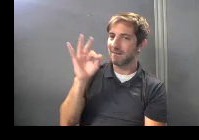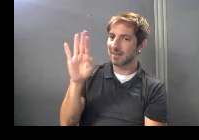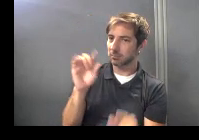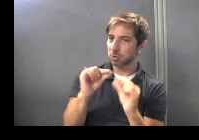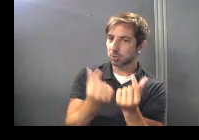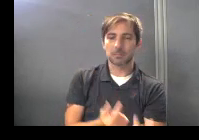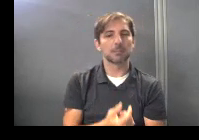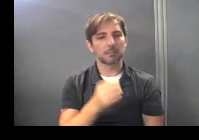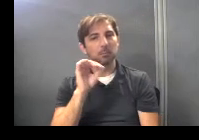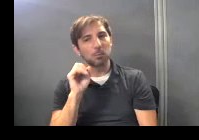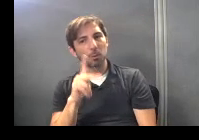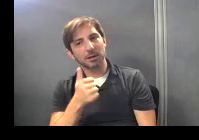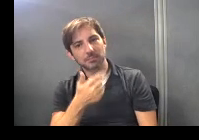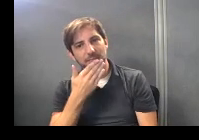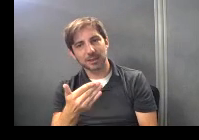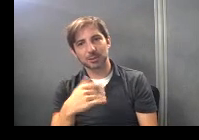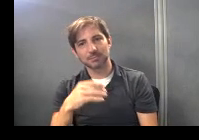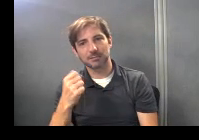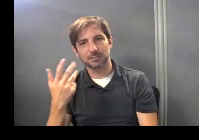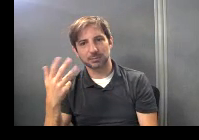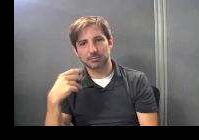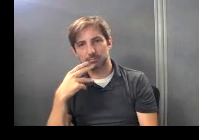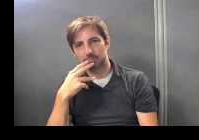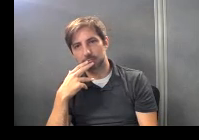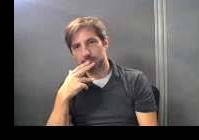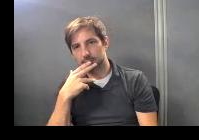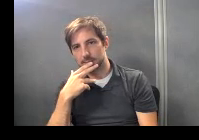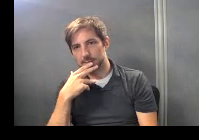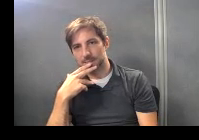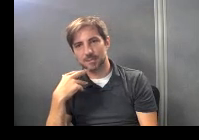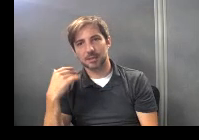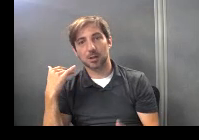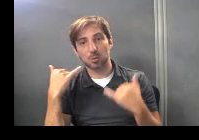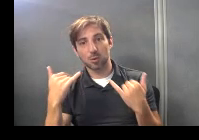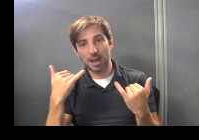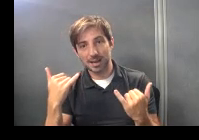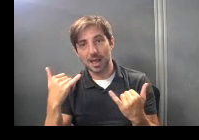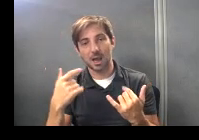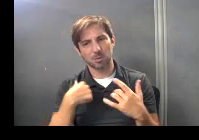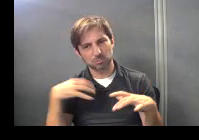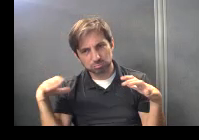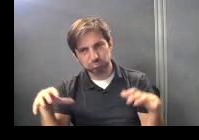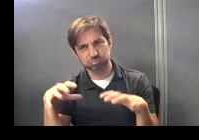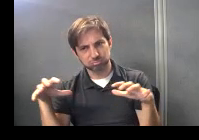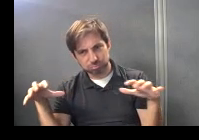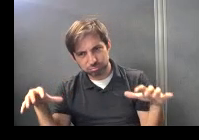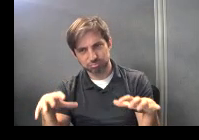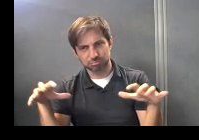I'LL POST THEM IN OUR FACEBOOK GROUP. RIGHT NOW, WE ARE DOING A LOT FOR THE AMERICAN RESCUE PLAN GROUPS.